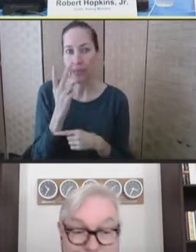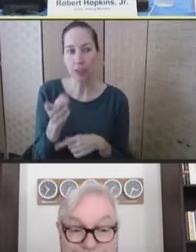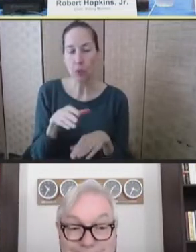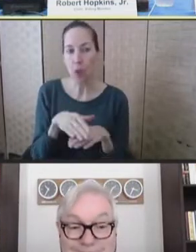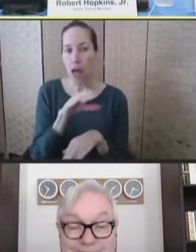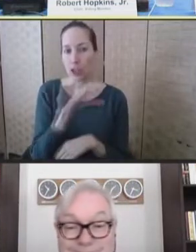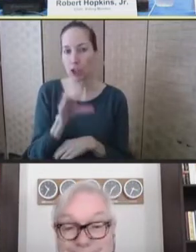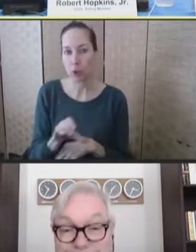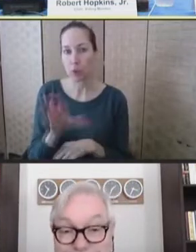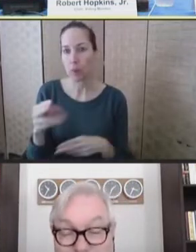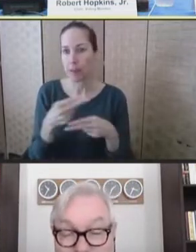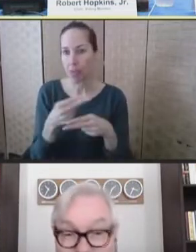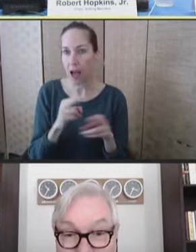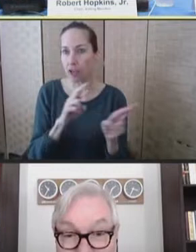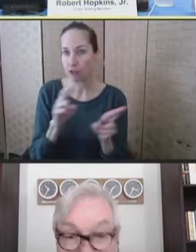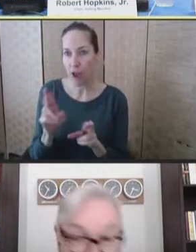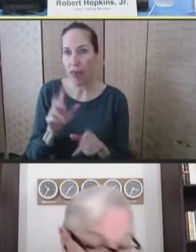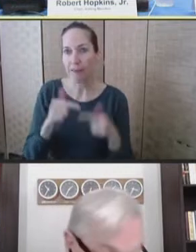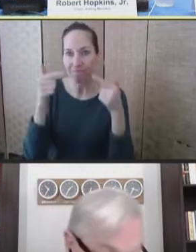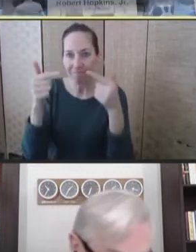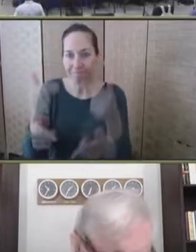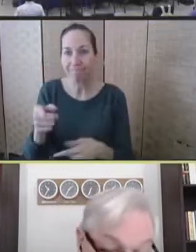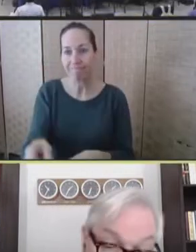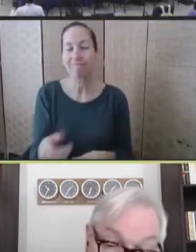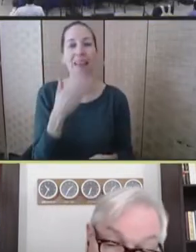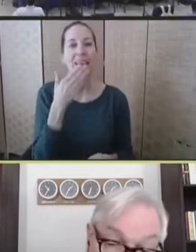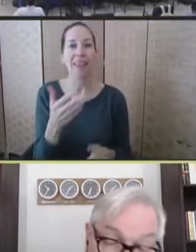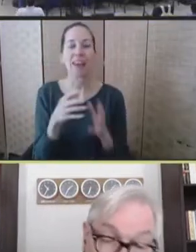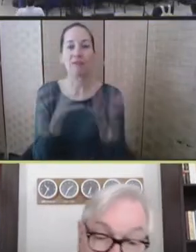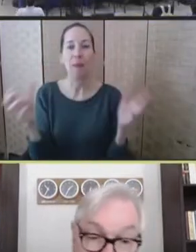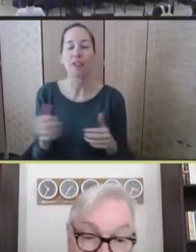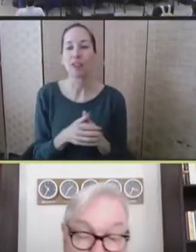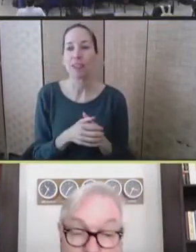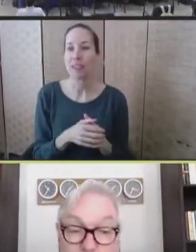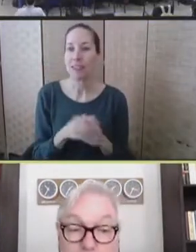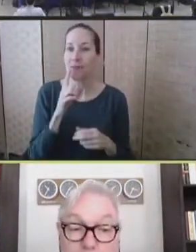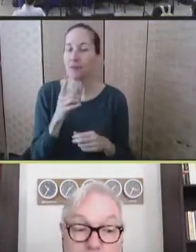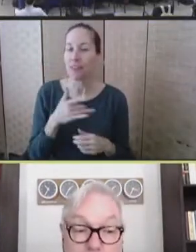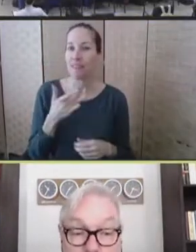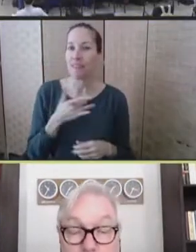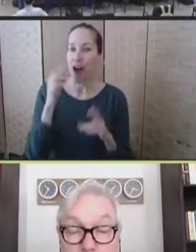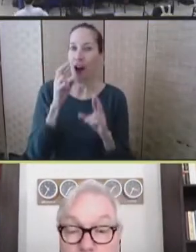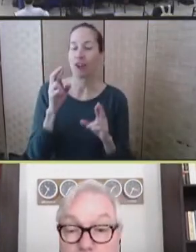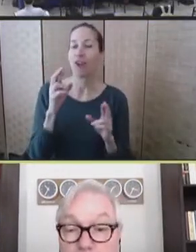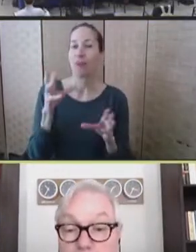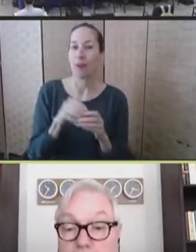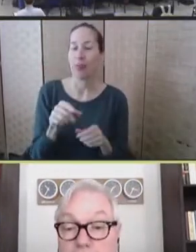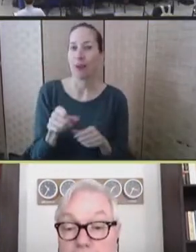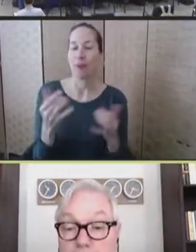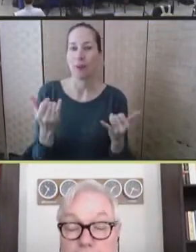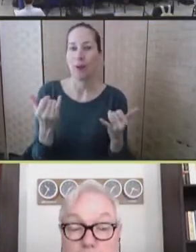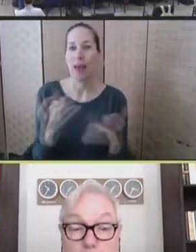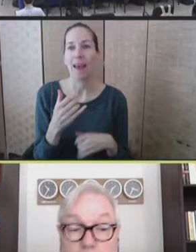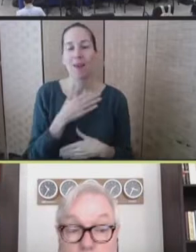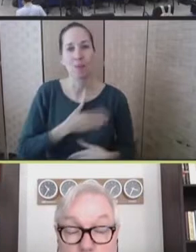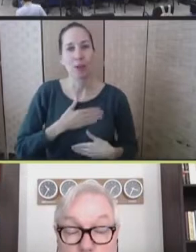Your slides are up, you have the floor. Michael Osterholm: Thank you very much. It's a real honor to be with you here today and appreciate the chance to share with you